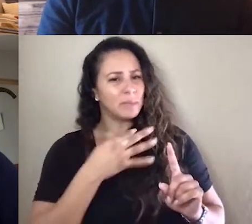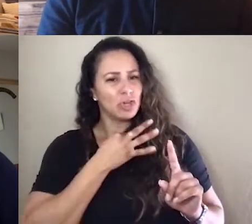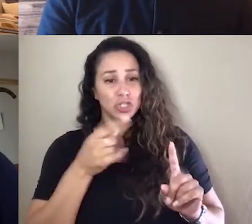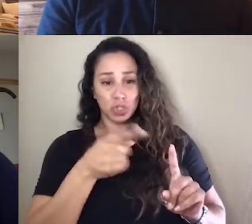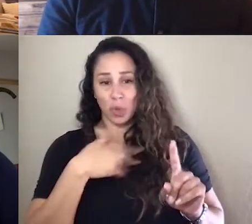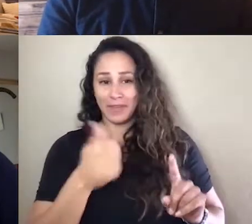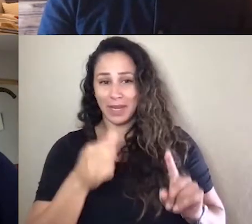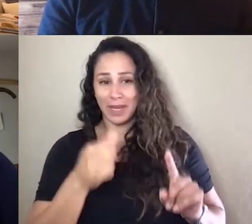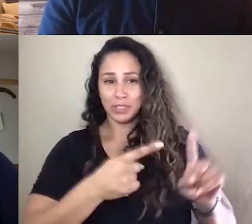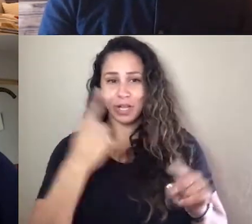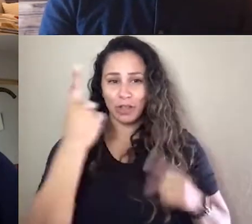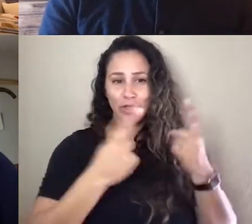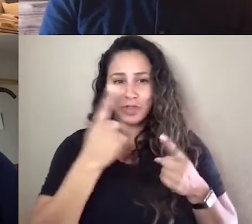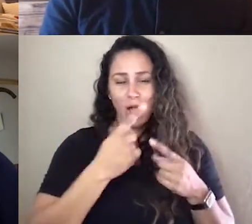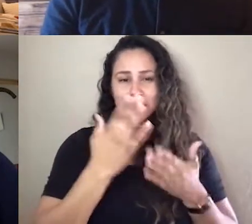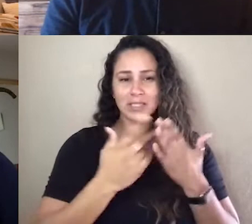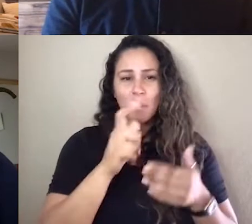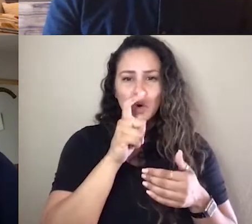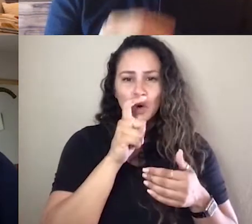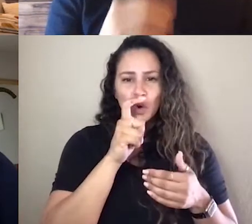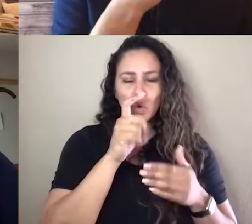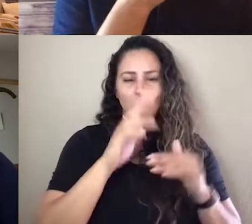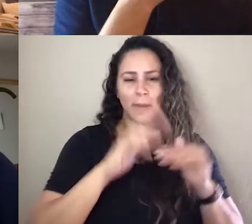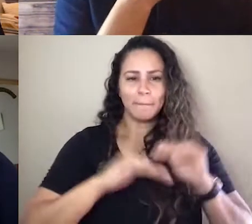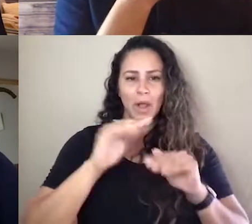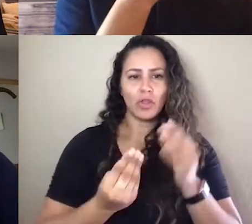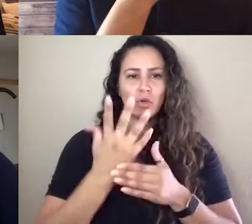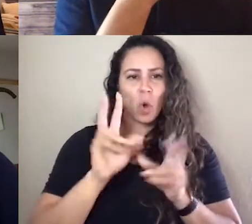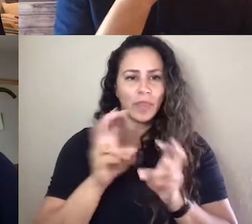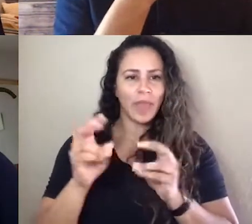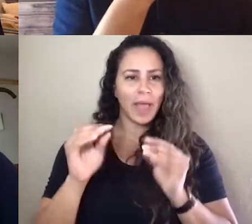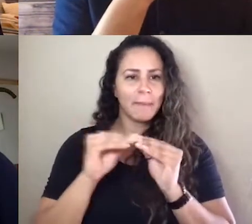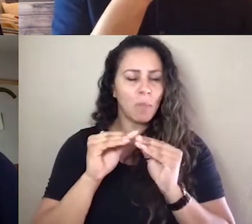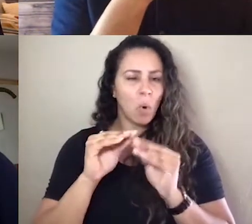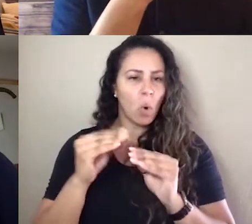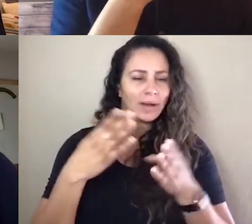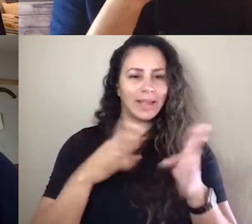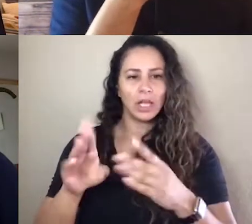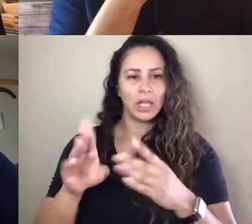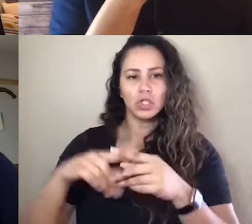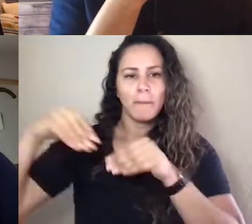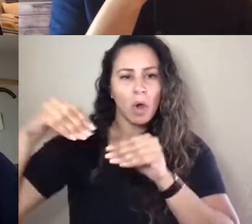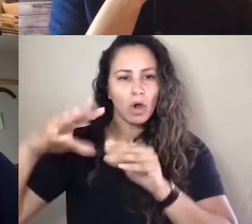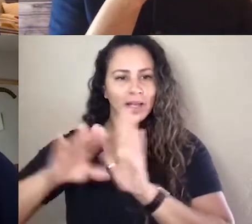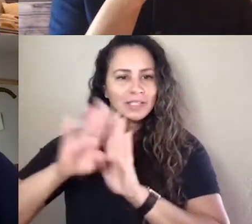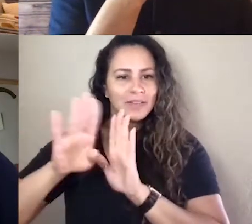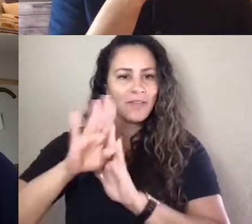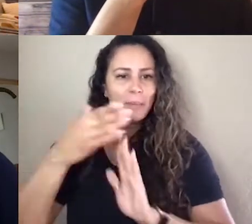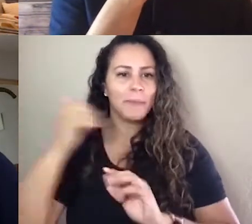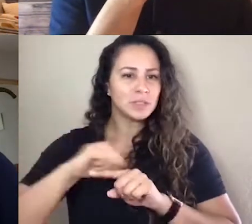THOUGHTS ON SOMEONE WHO BUILT THE GROWTH THEME MORE